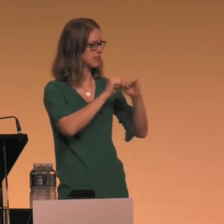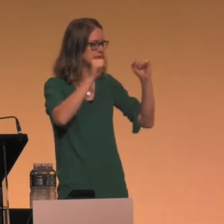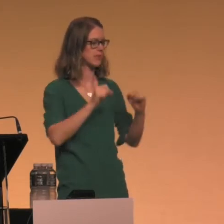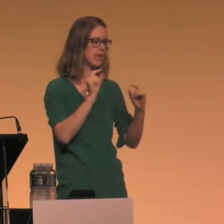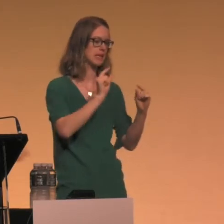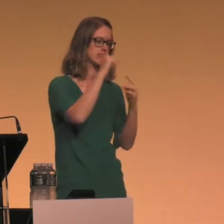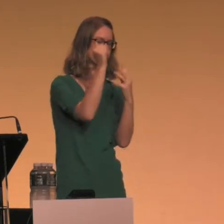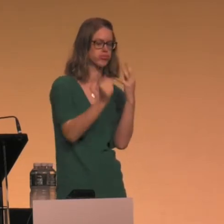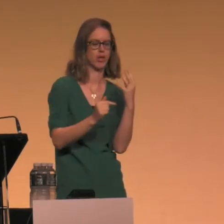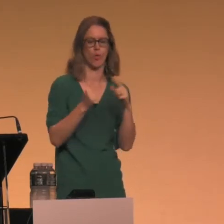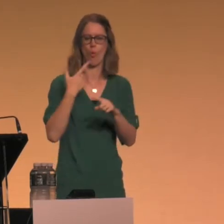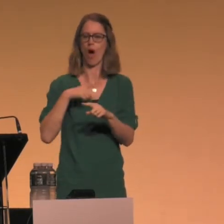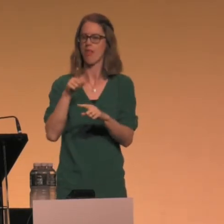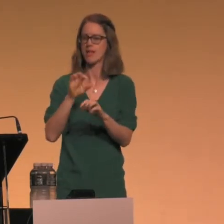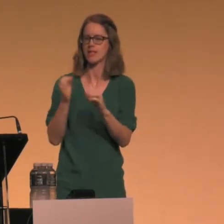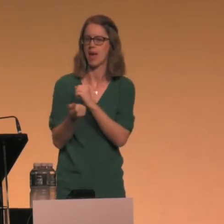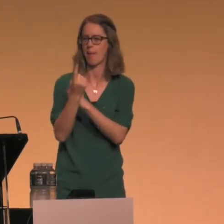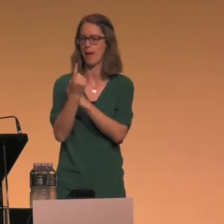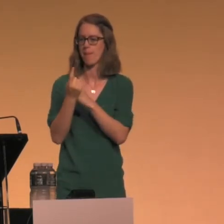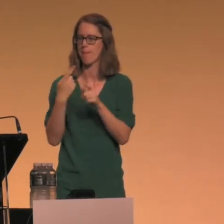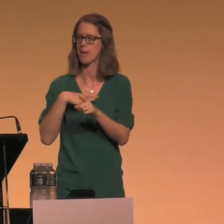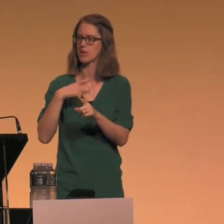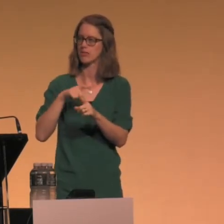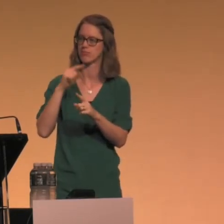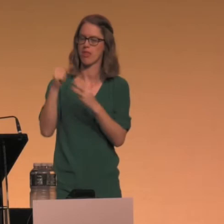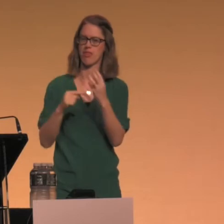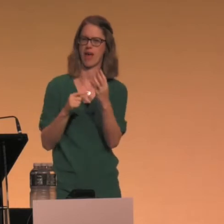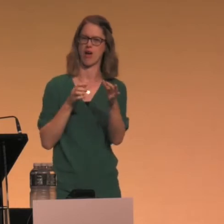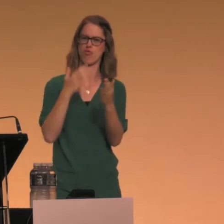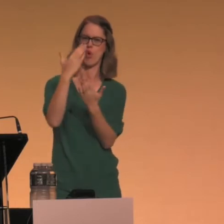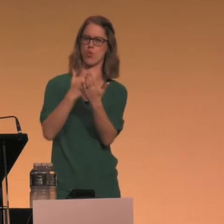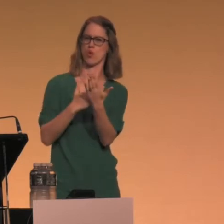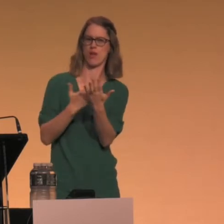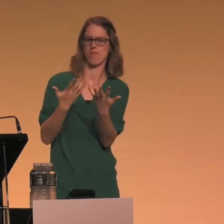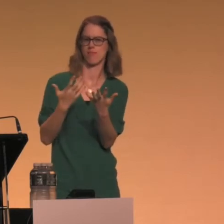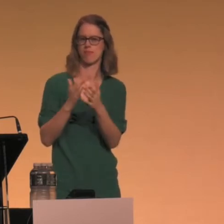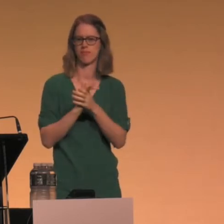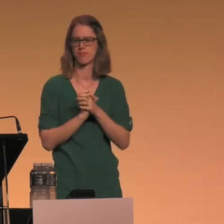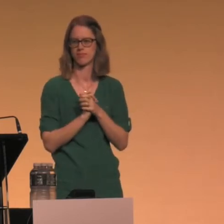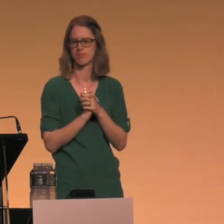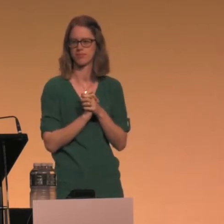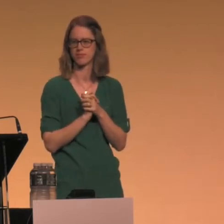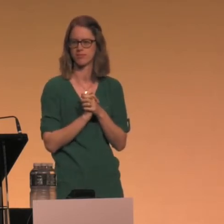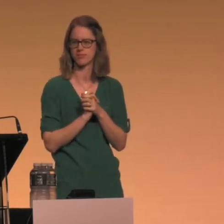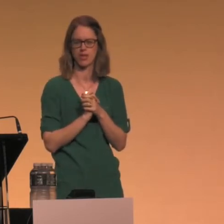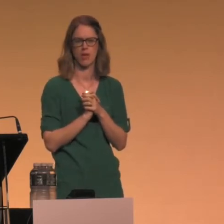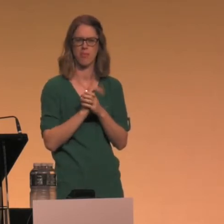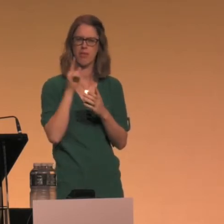or why something doesn't happen one way because of some rule that somebody made, and when I go to look for that rule,